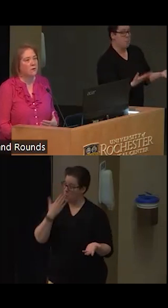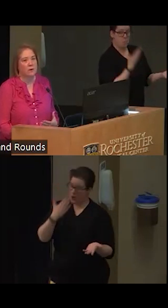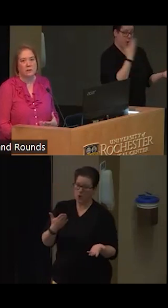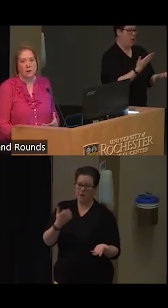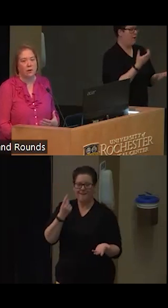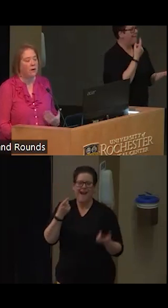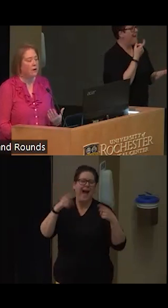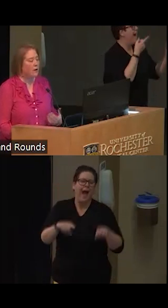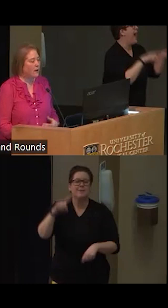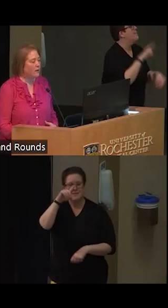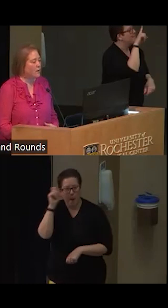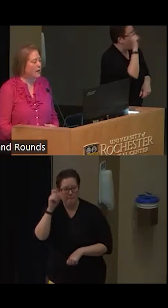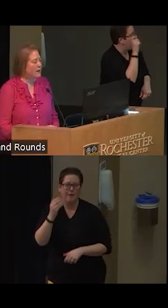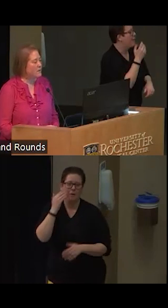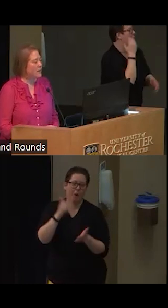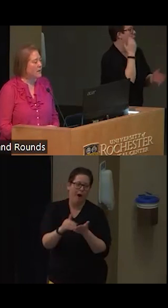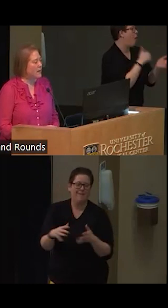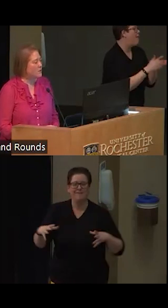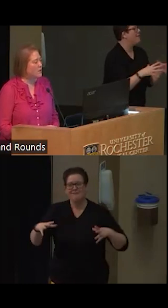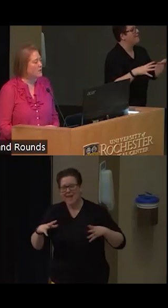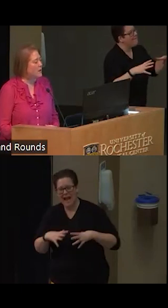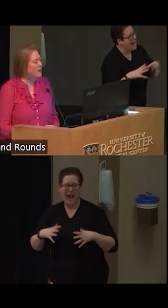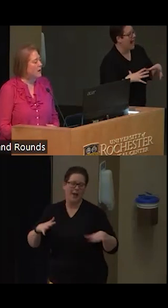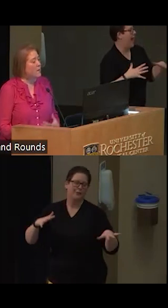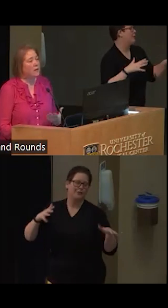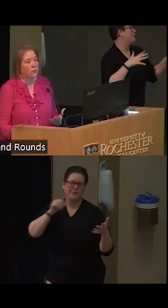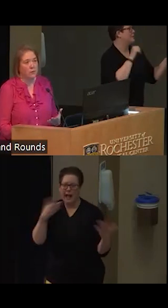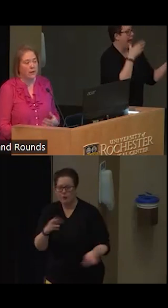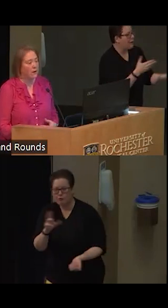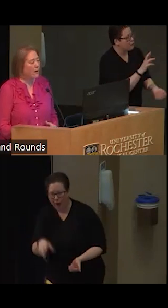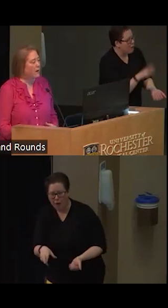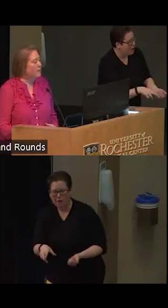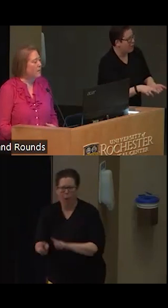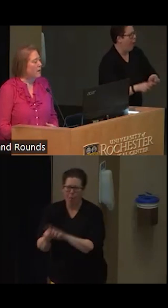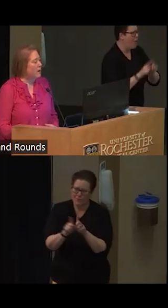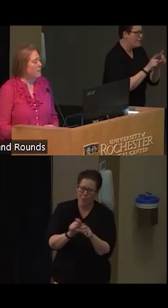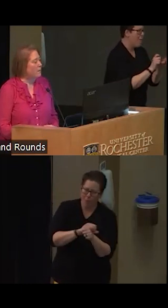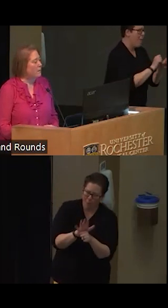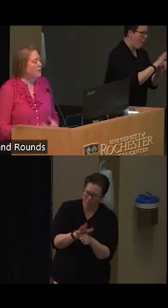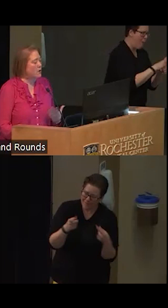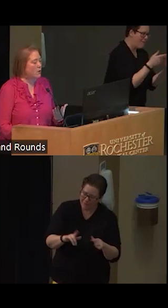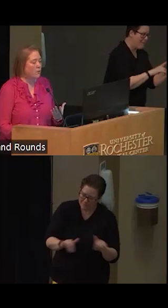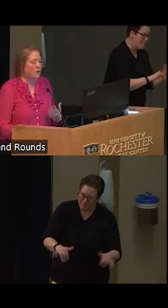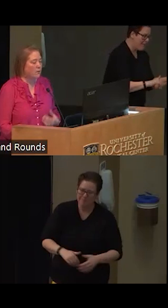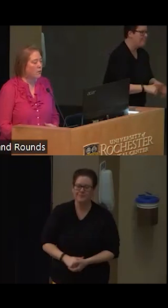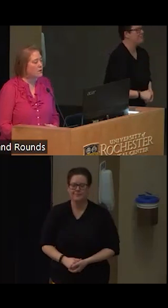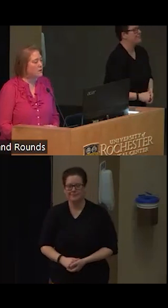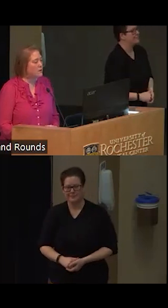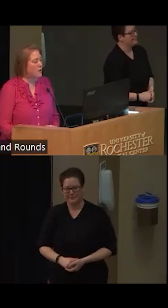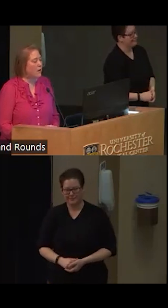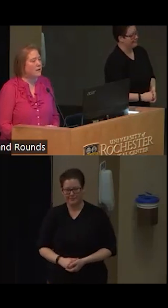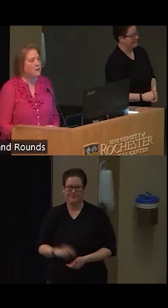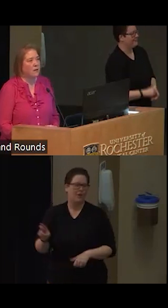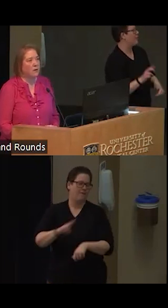was over the summer and we had lots of vacations and during the pandemic so of course you know I I